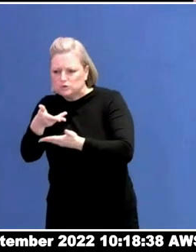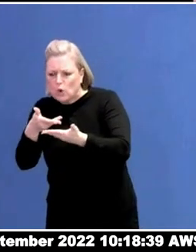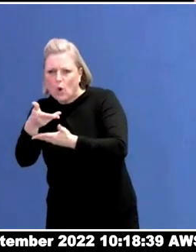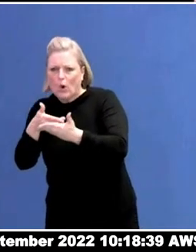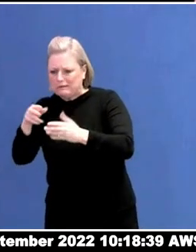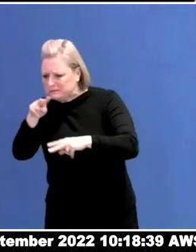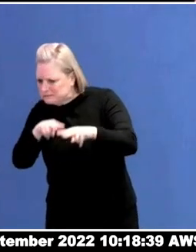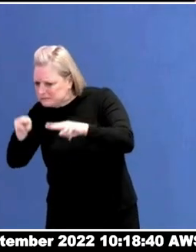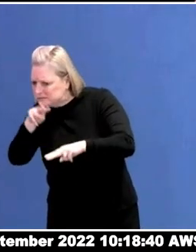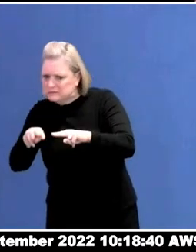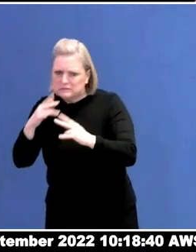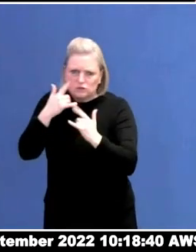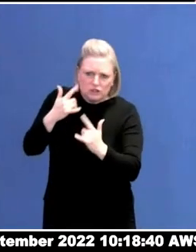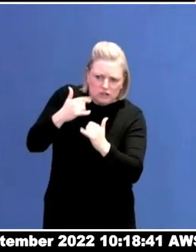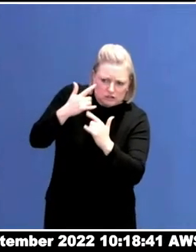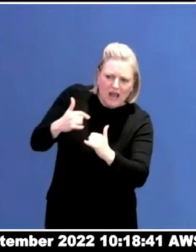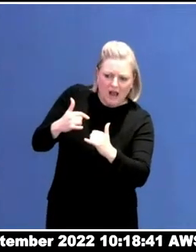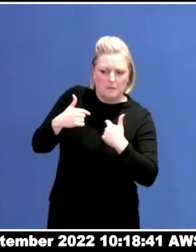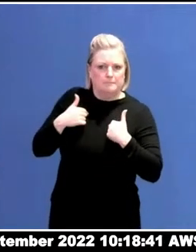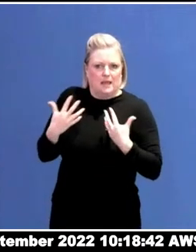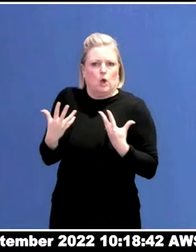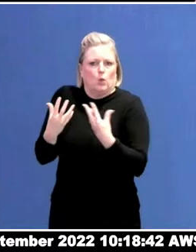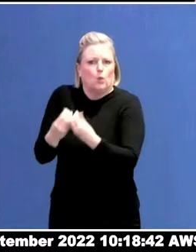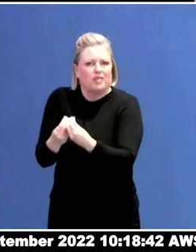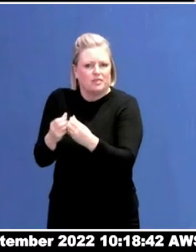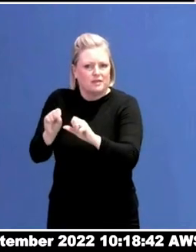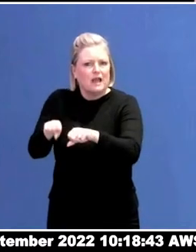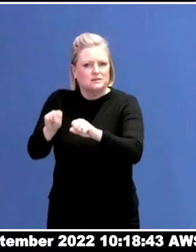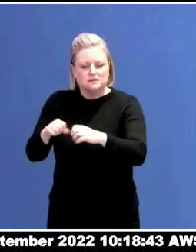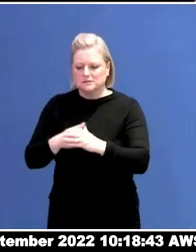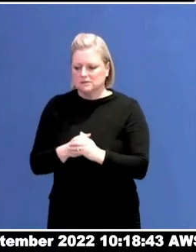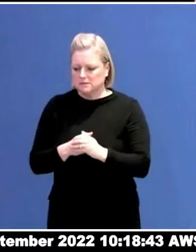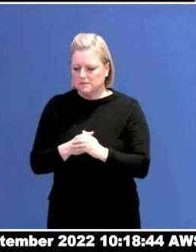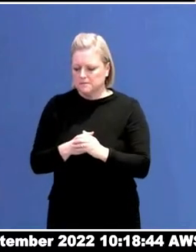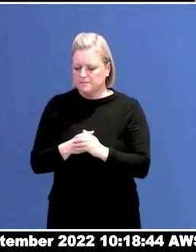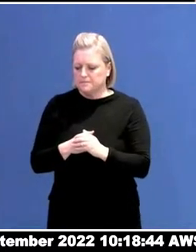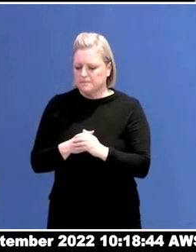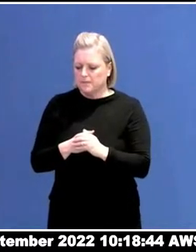collections and - yes, I was present while that was done.